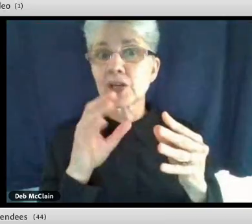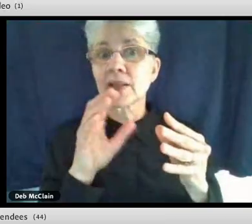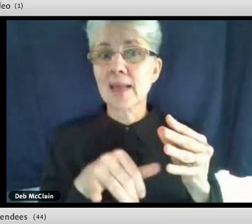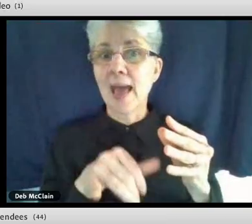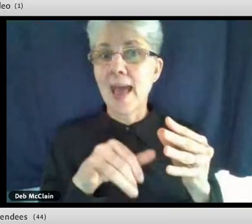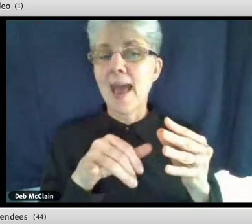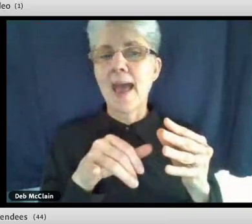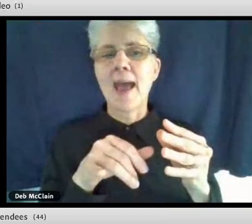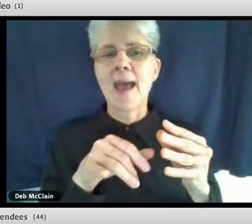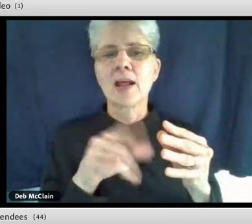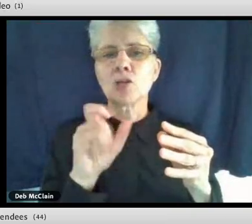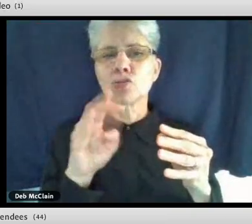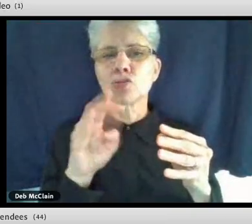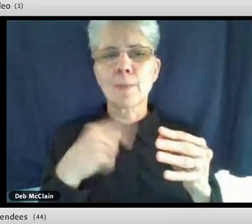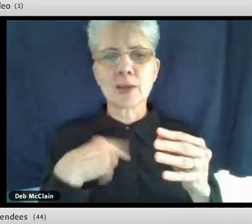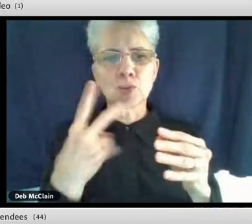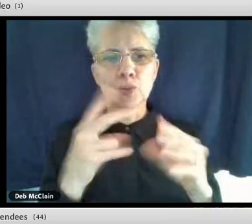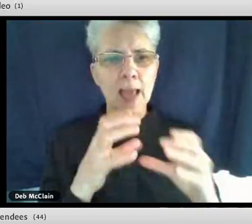I'm going to click on that one. I haven't looked at that one lately.